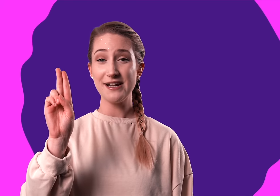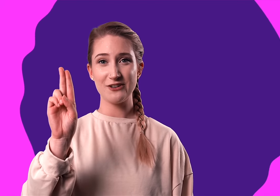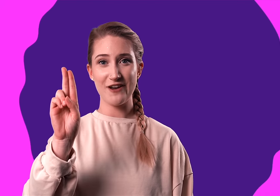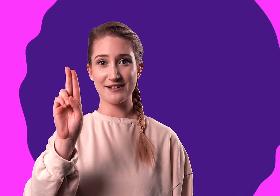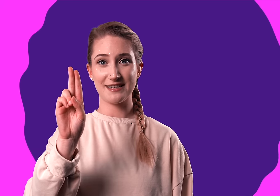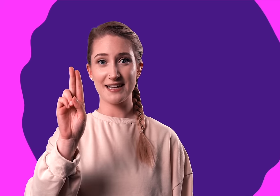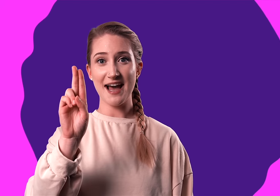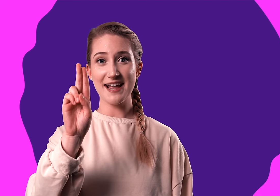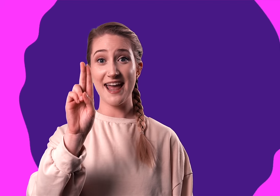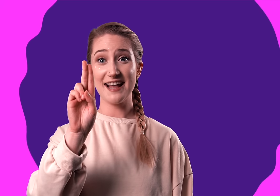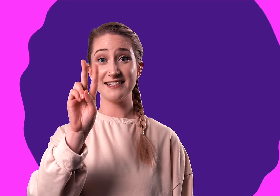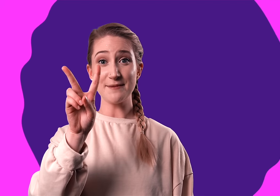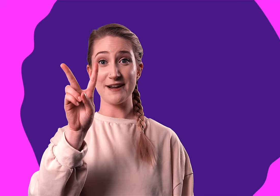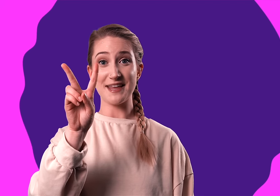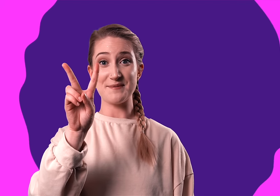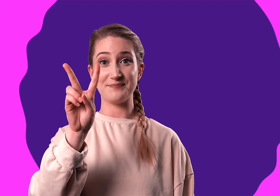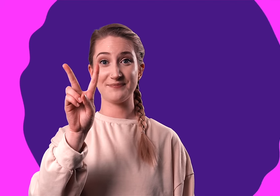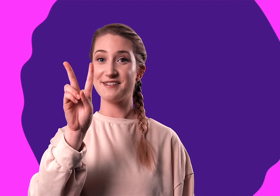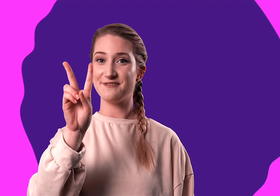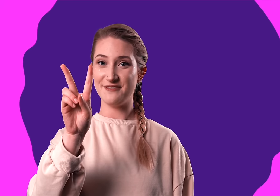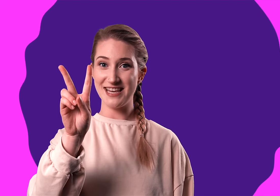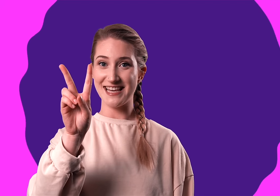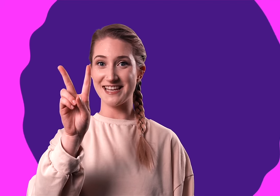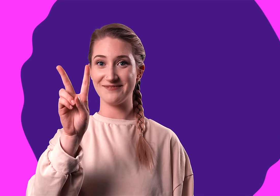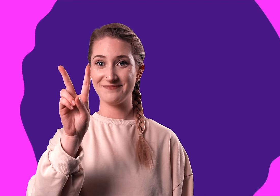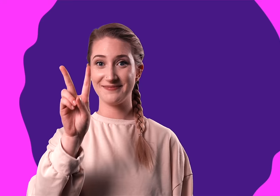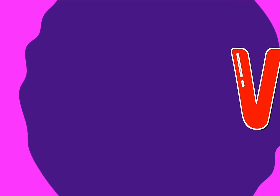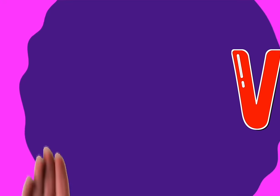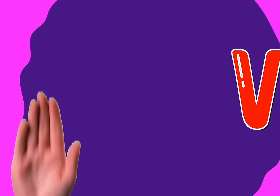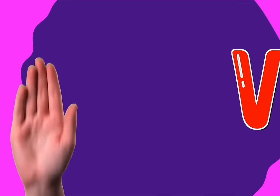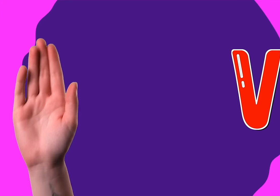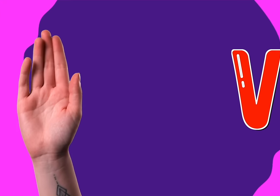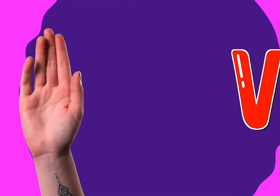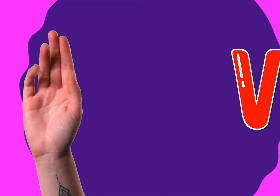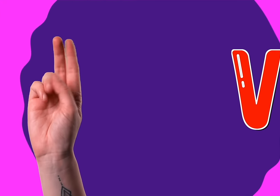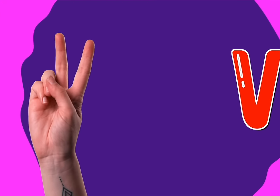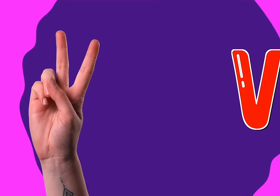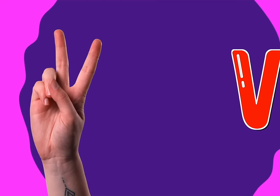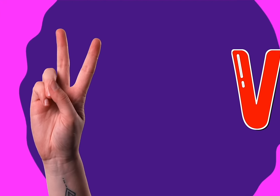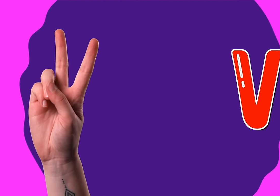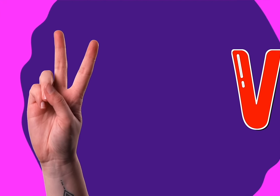point two fingers to the sky, and separate them. V.